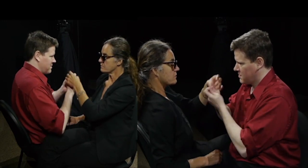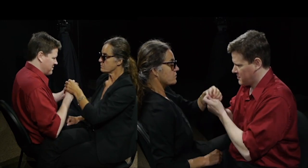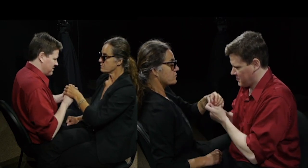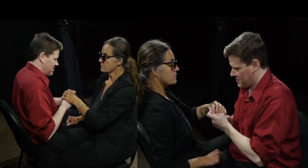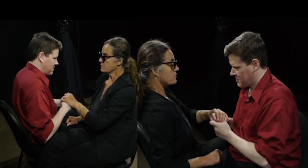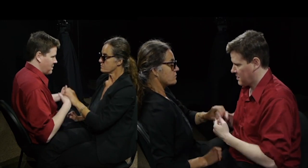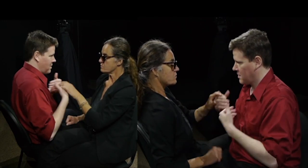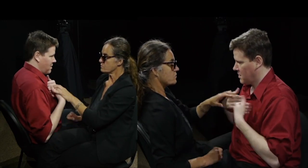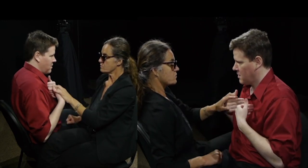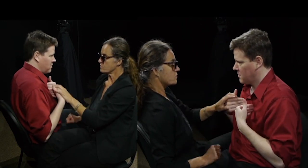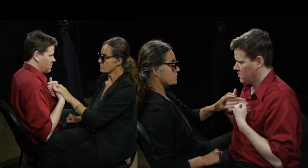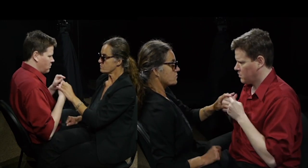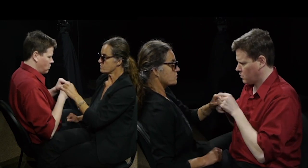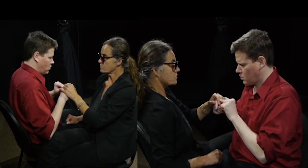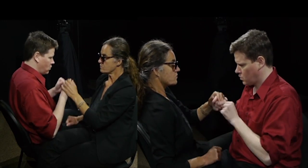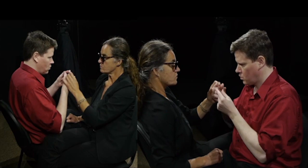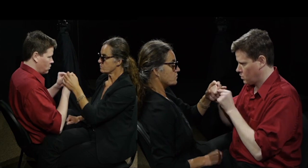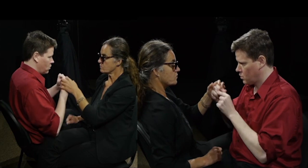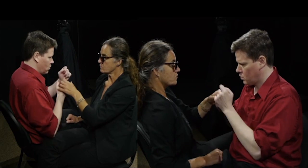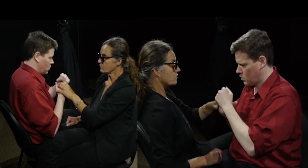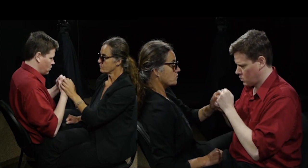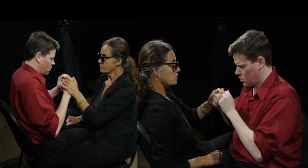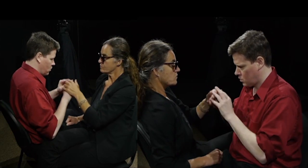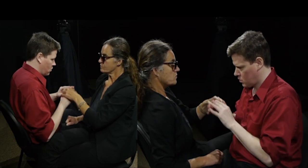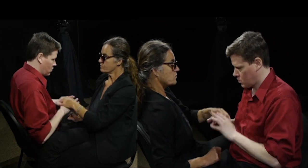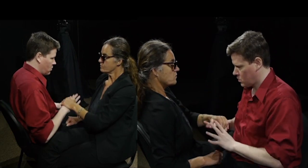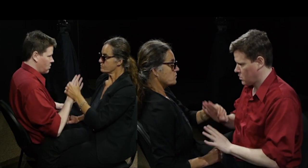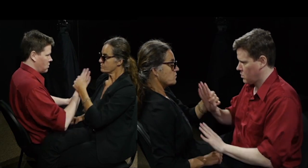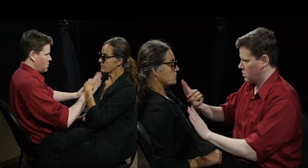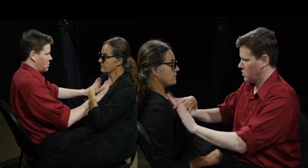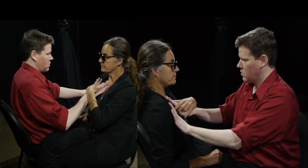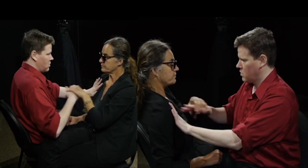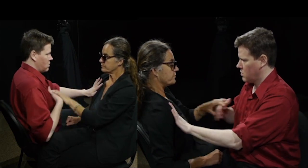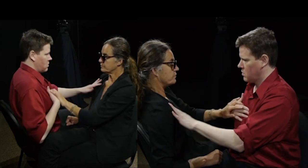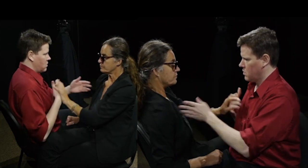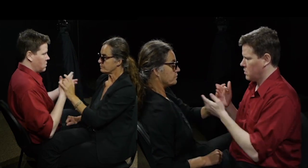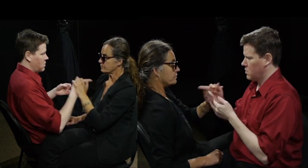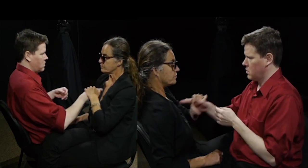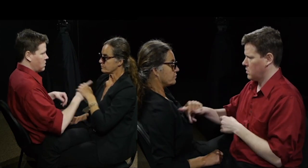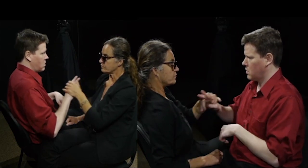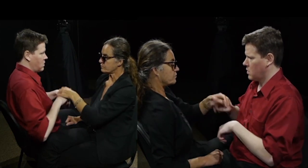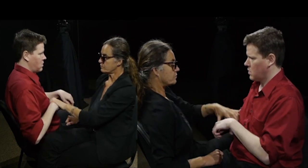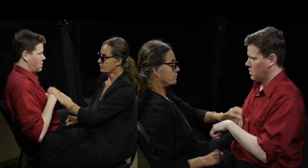We live in contact space and are adept at communicating in and about its intricacies